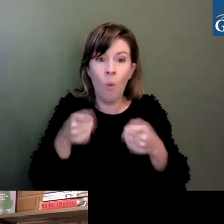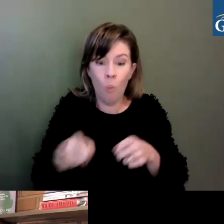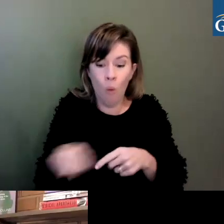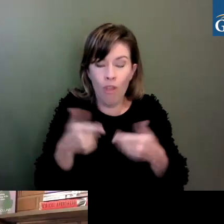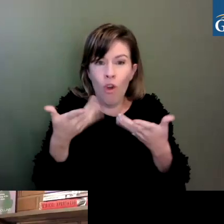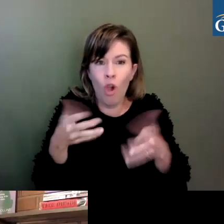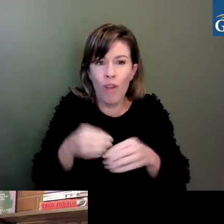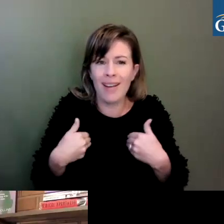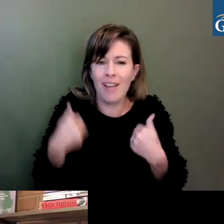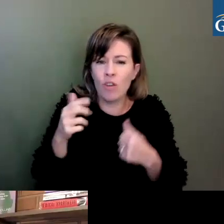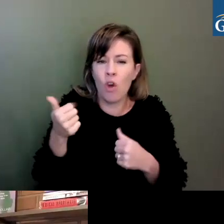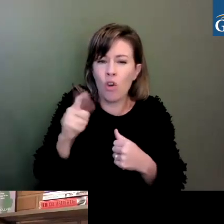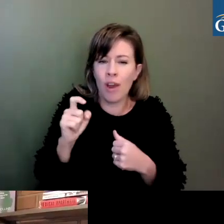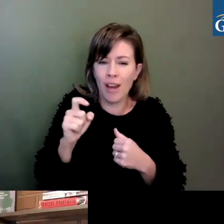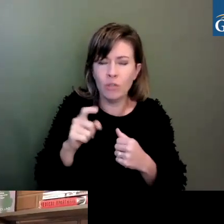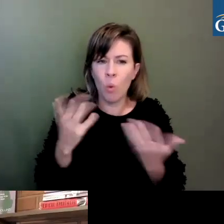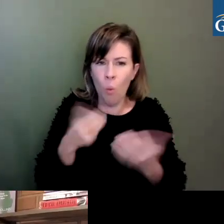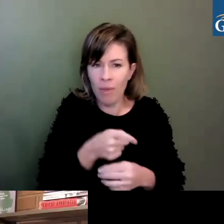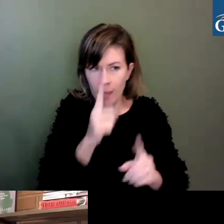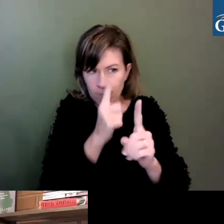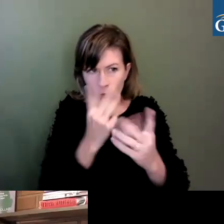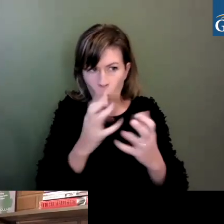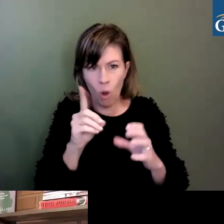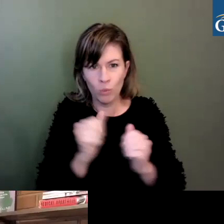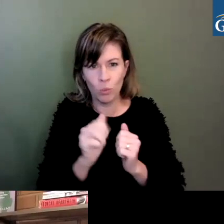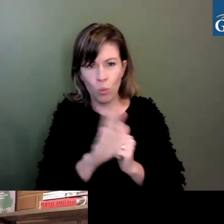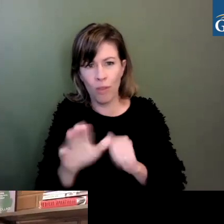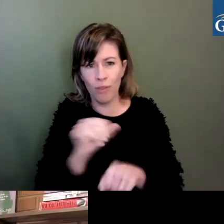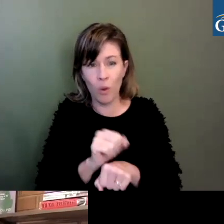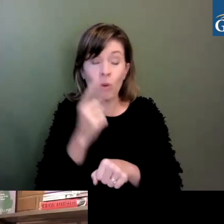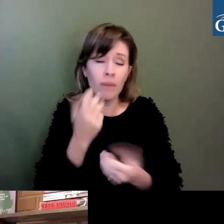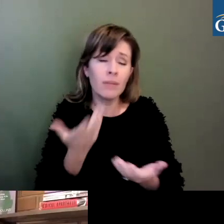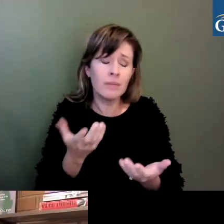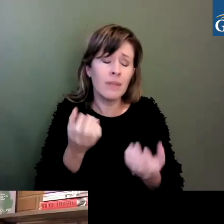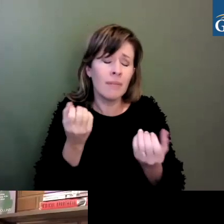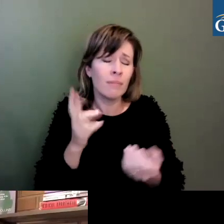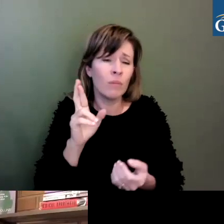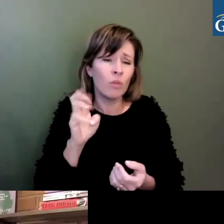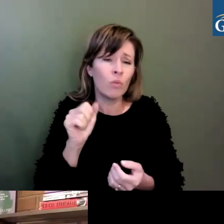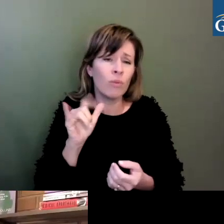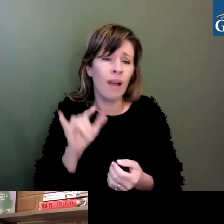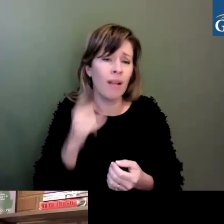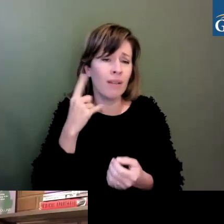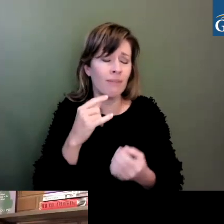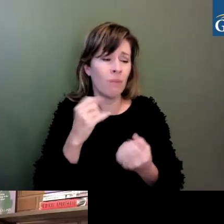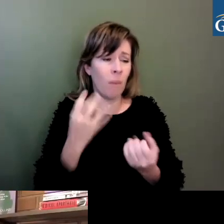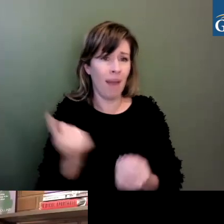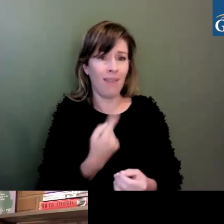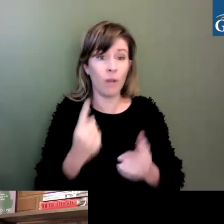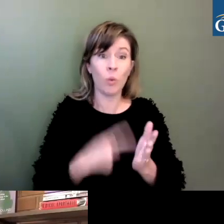Because there is also a reality that many of us, once you're in, there's so many other constraints that we're